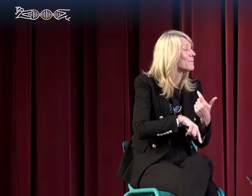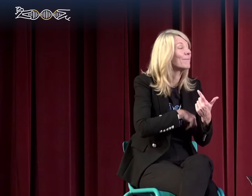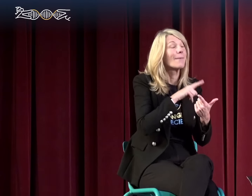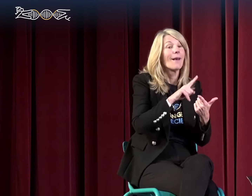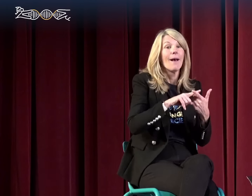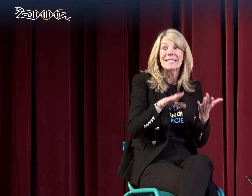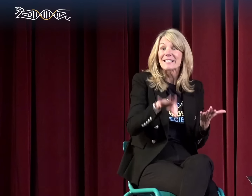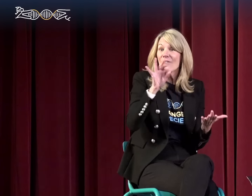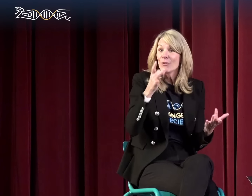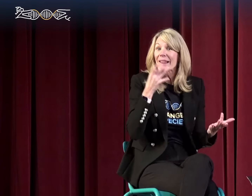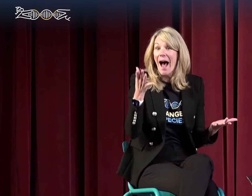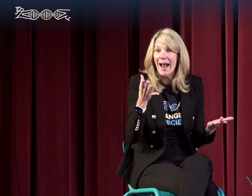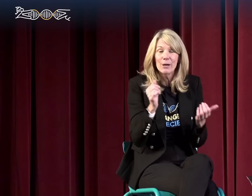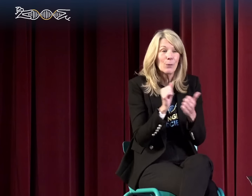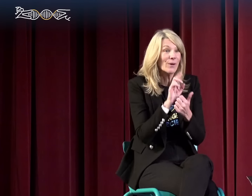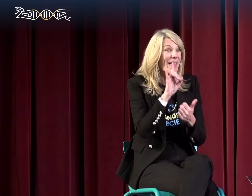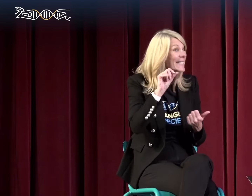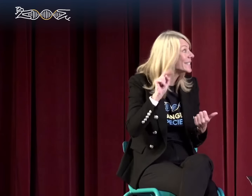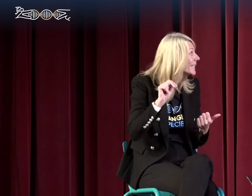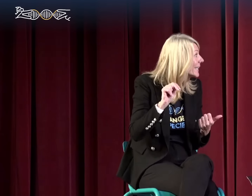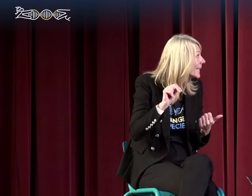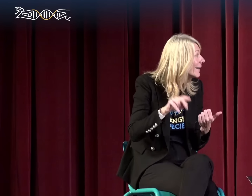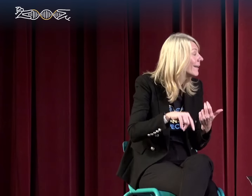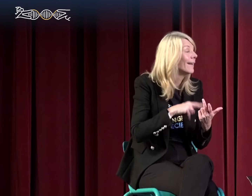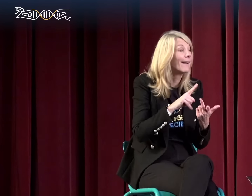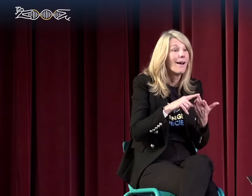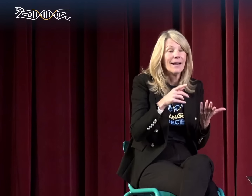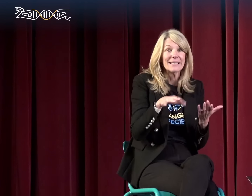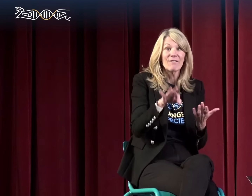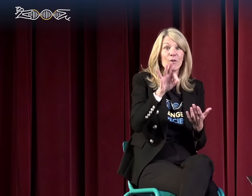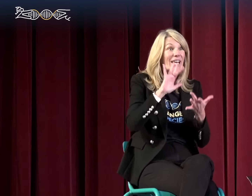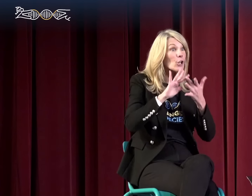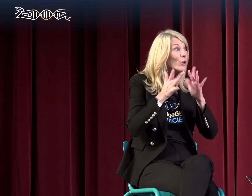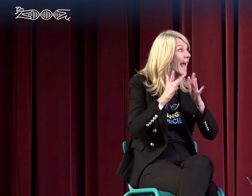and then discovering light with Edison and then there's been so much